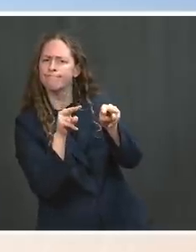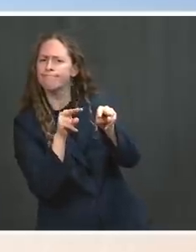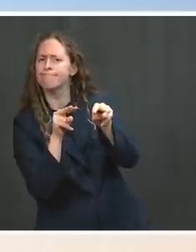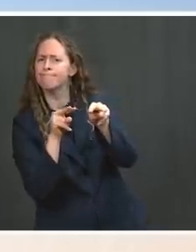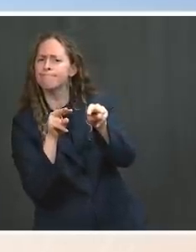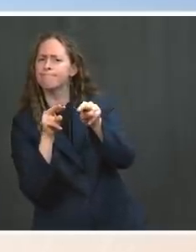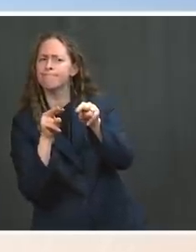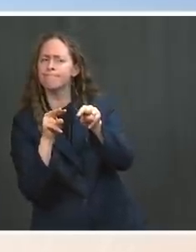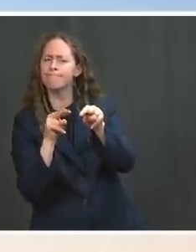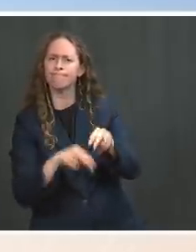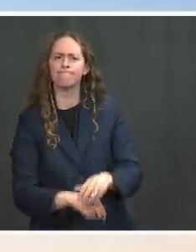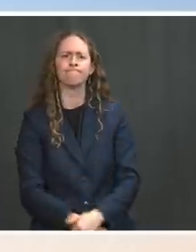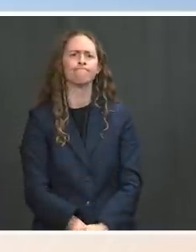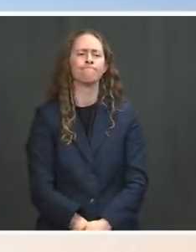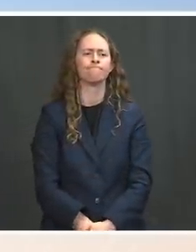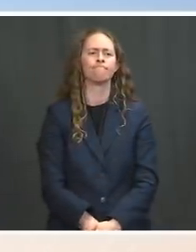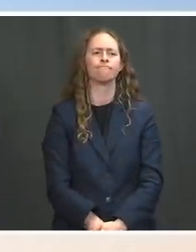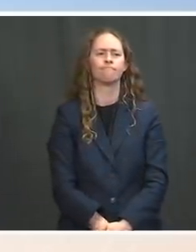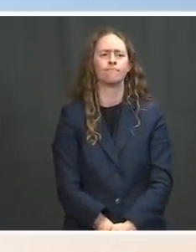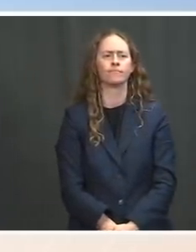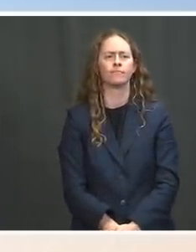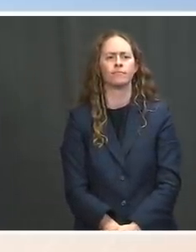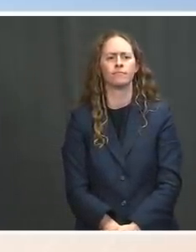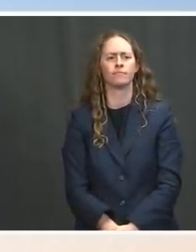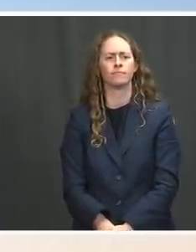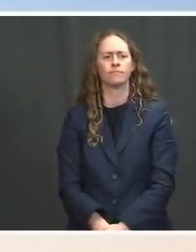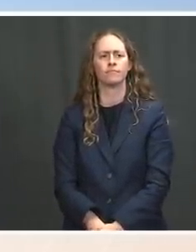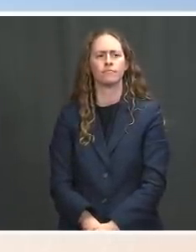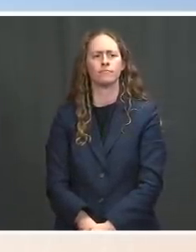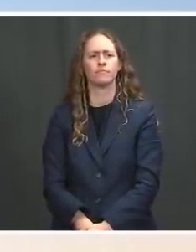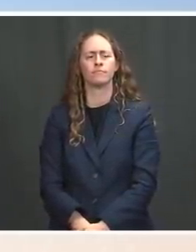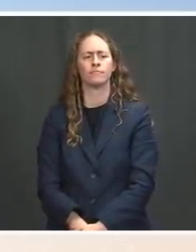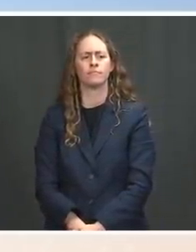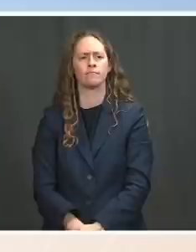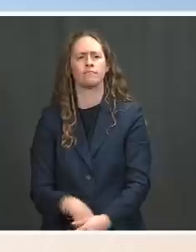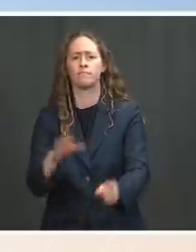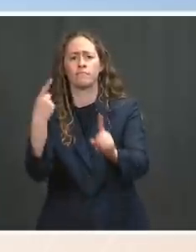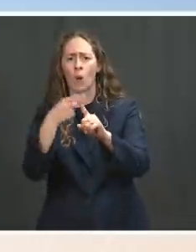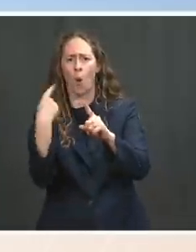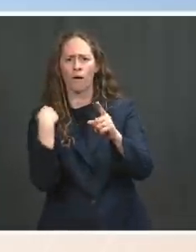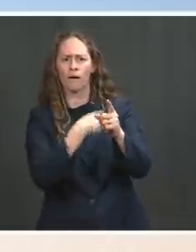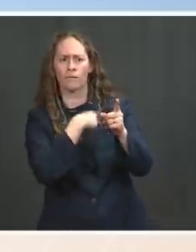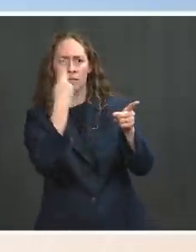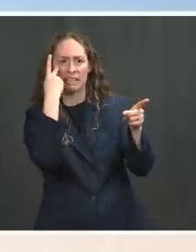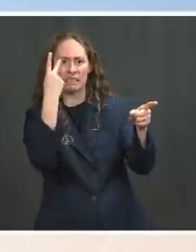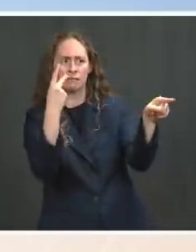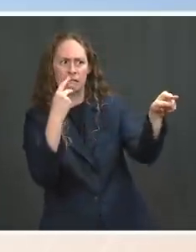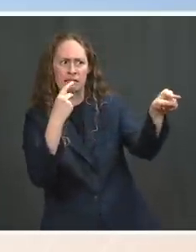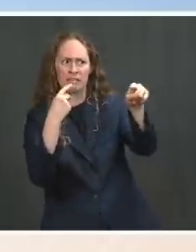convening interagency calls through the weekend; determining what levers could be used very quickly